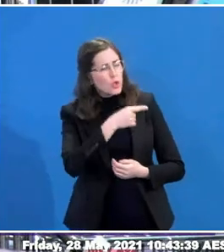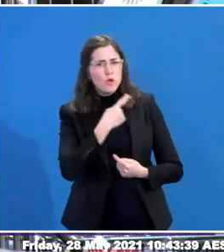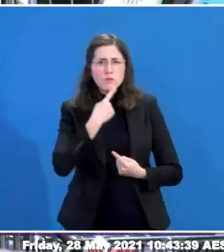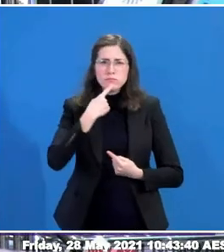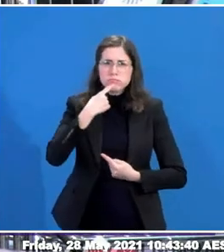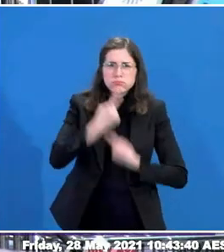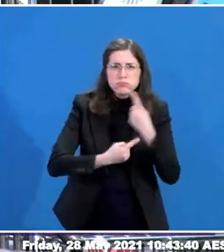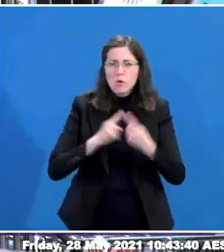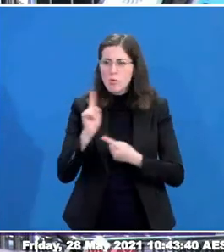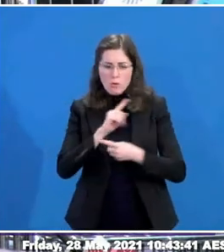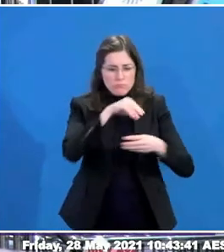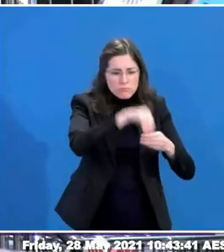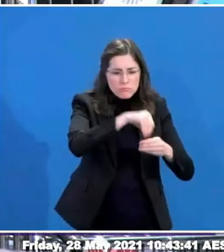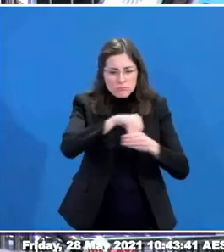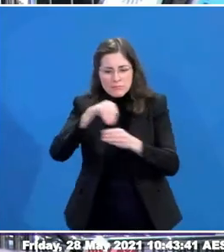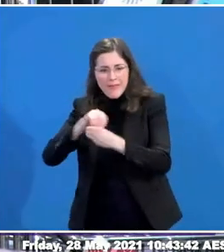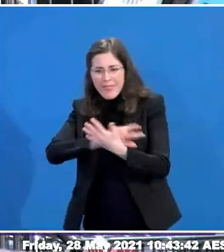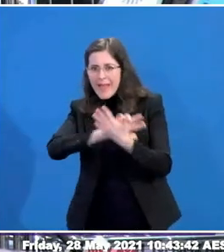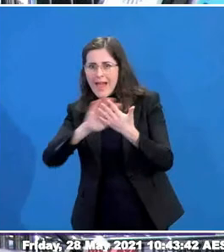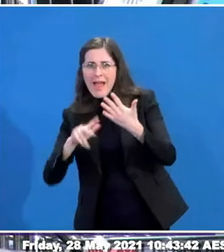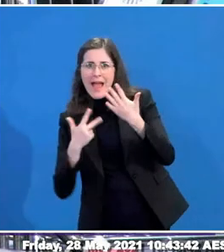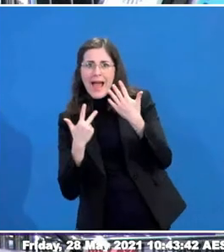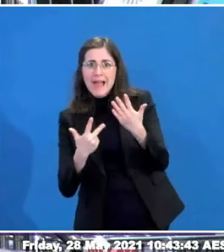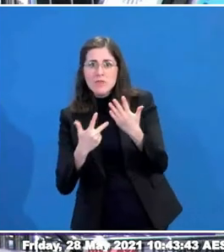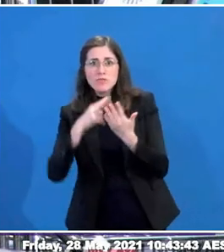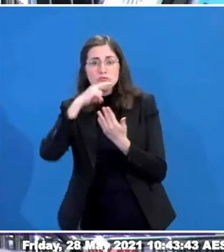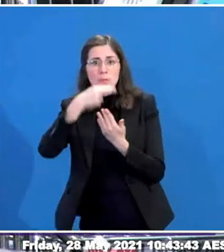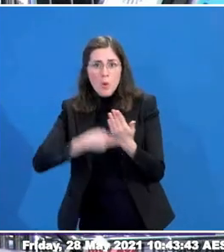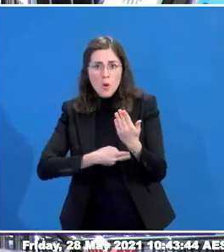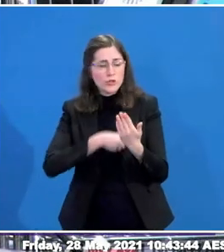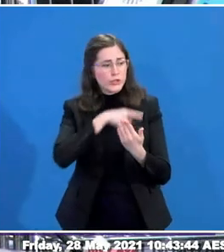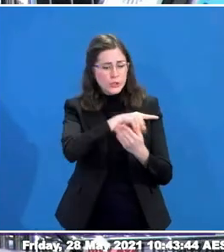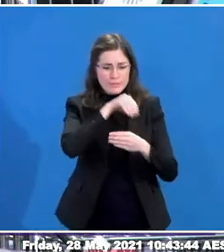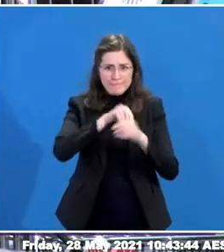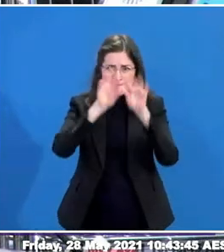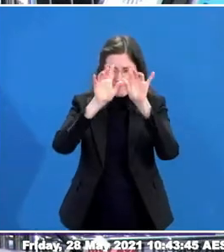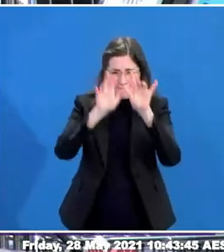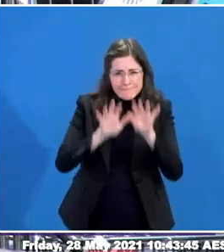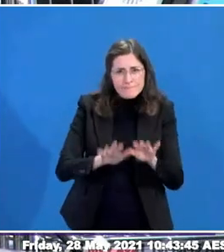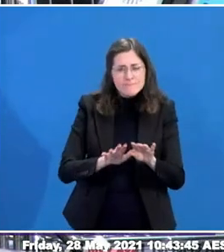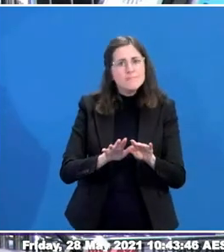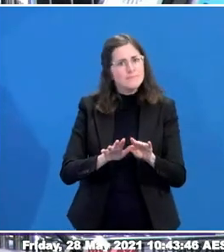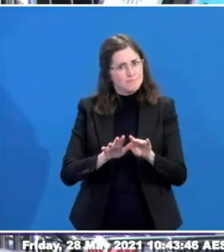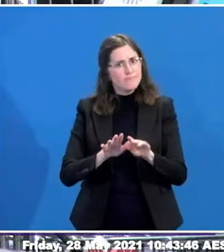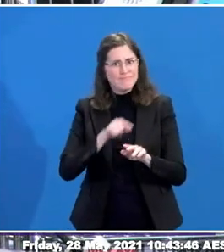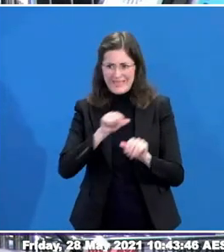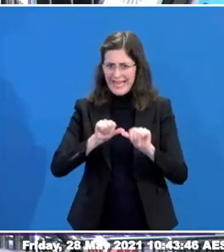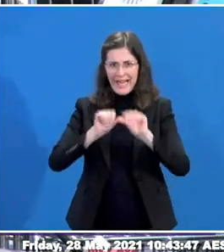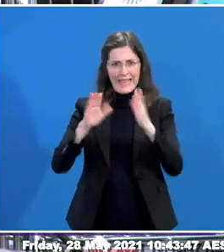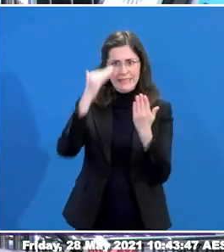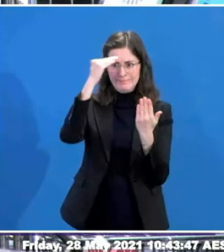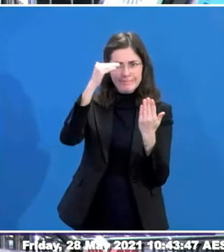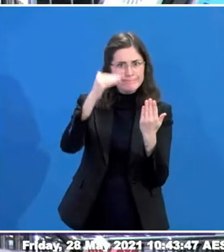matter of each of the Piaud reports are carefully set out in your statement at